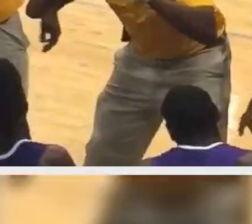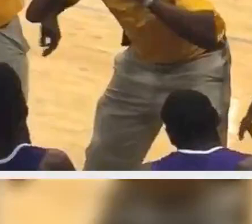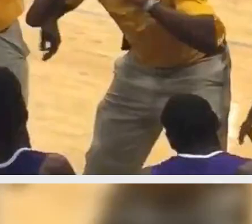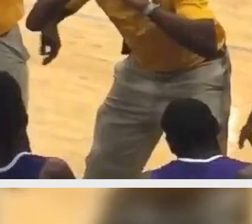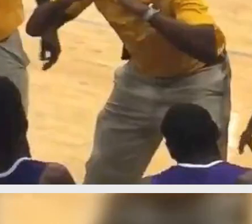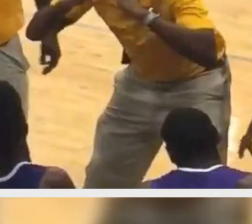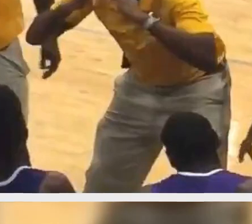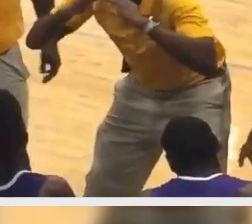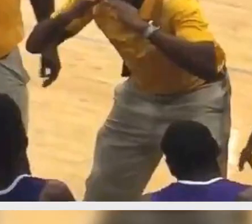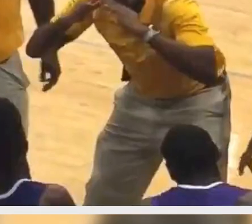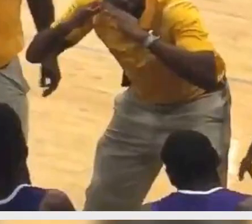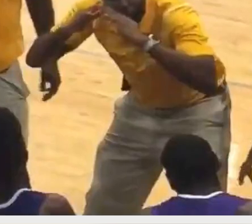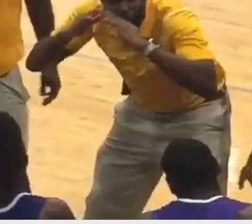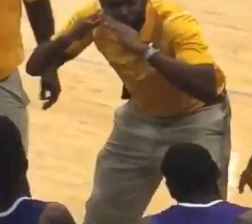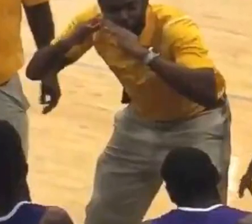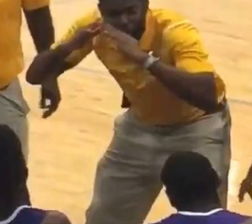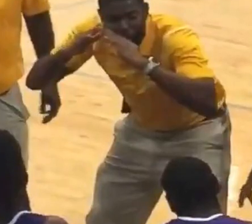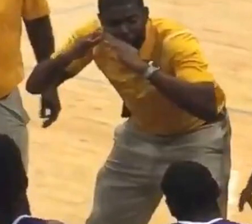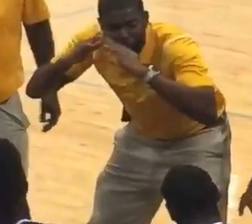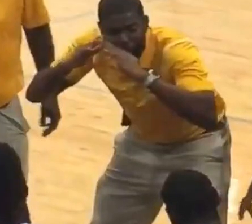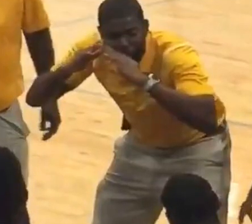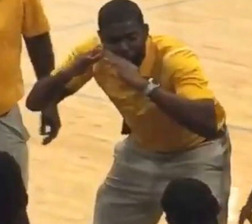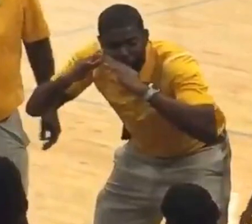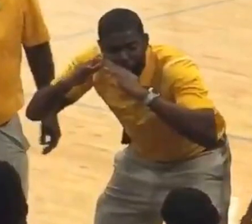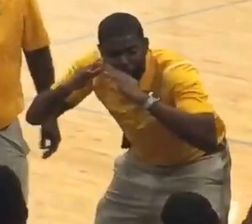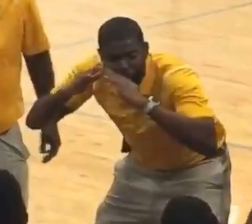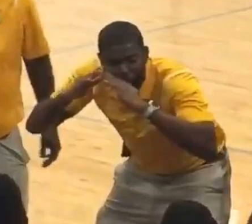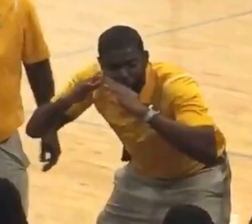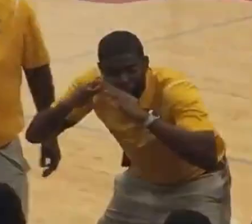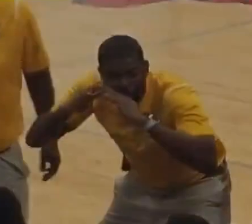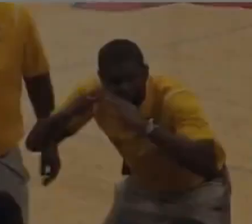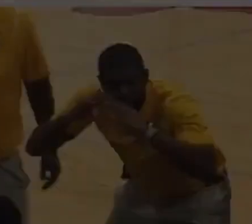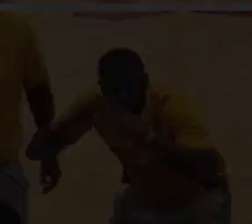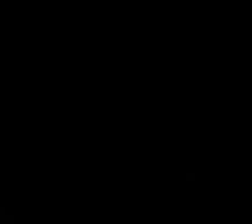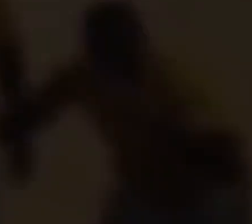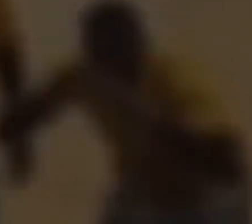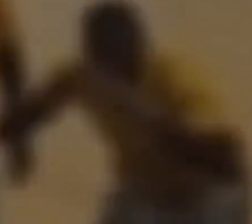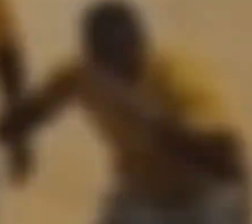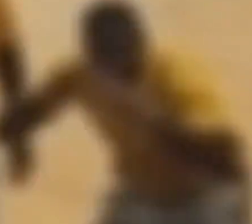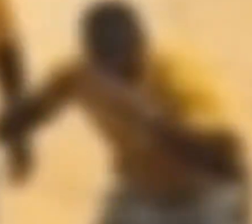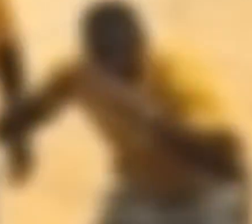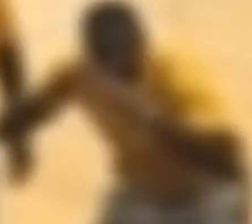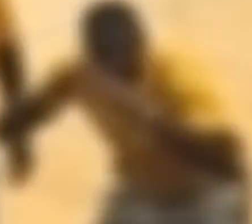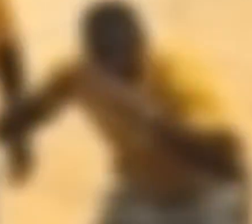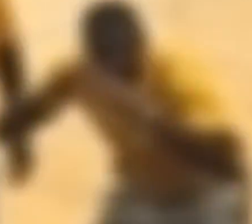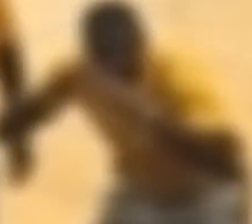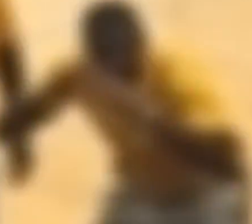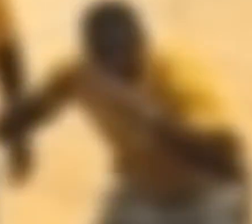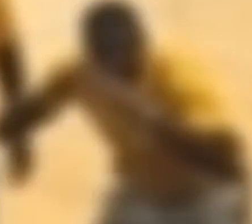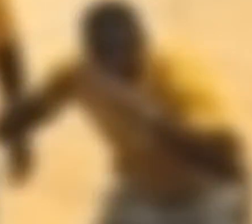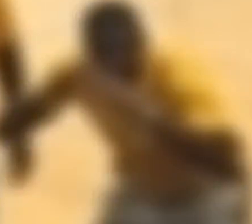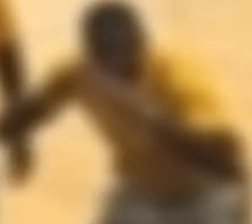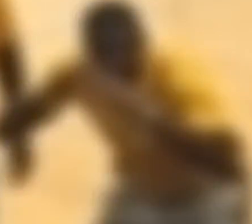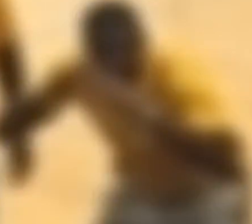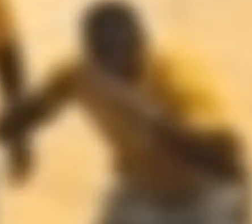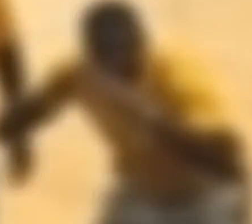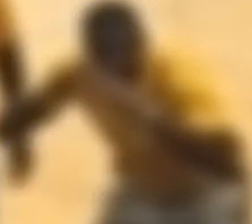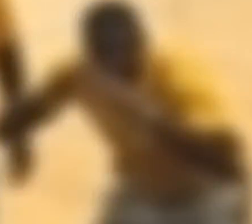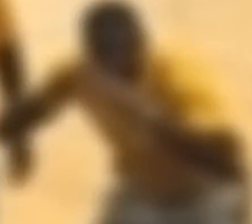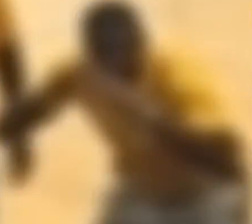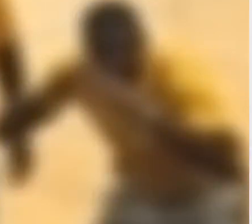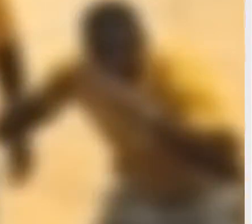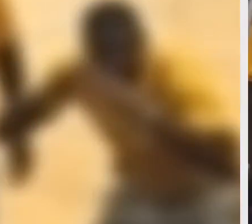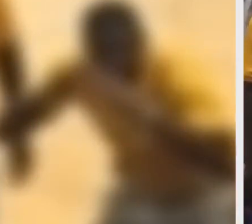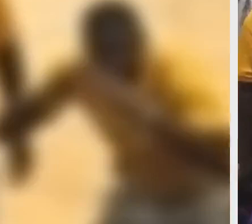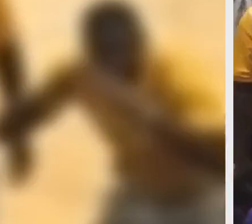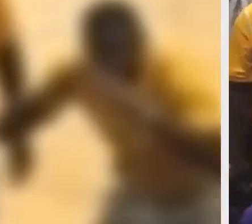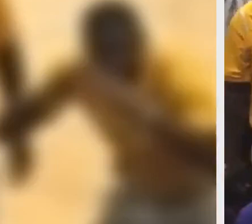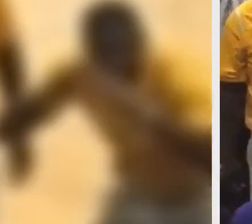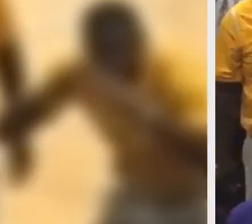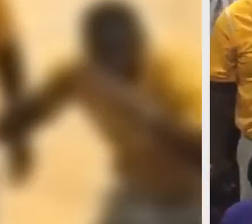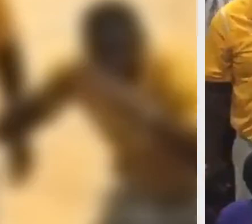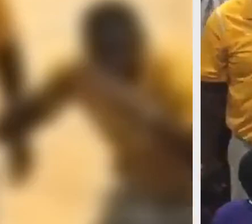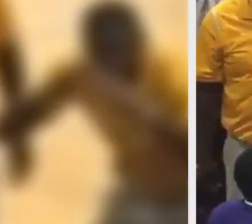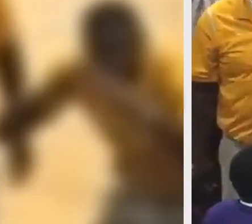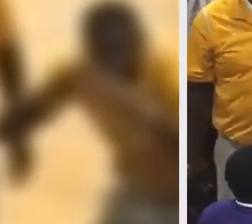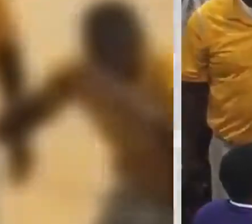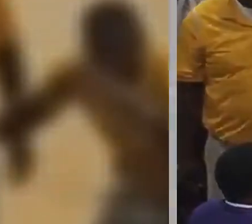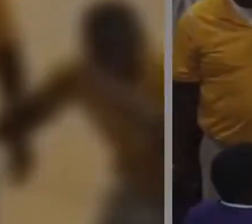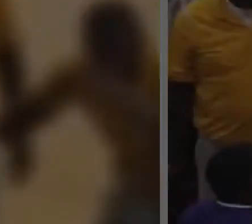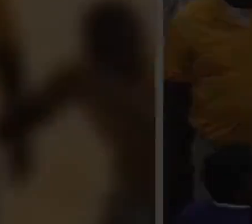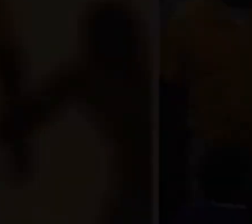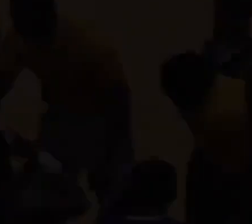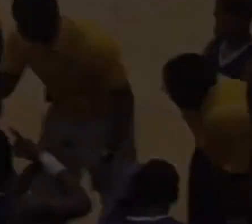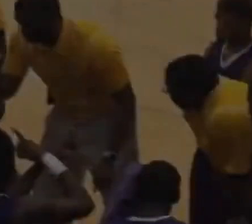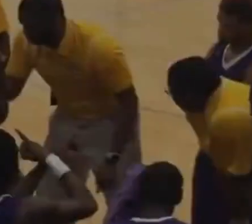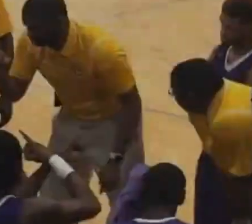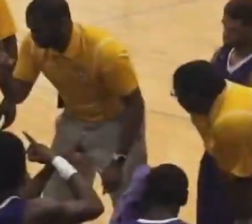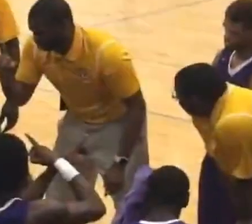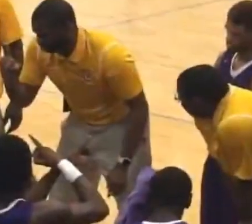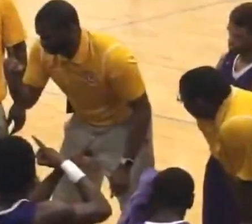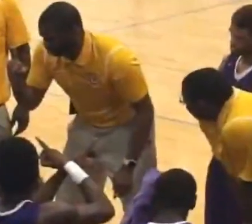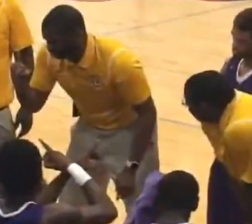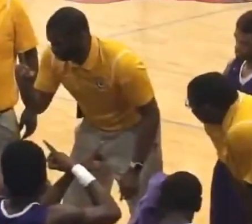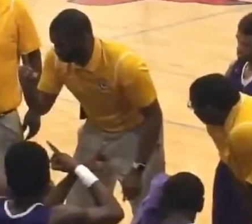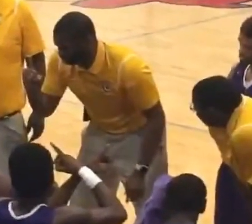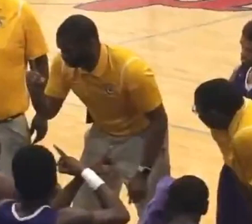This basketball coach is showing the world that teamwork is fluent in all languages